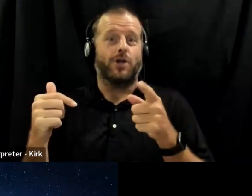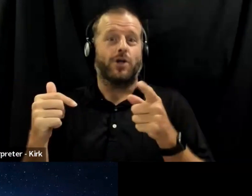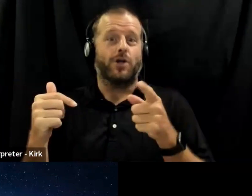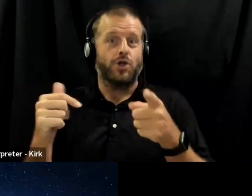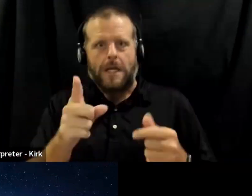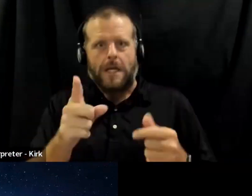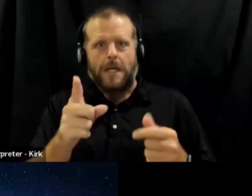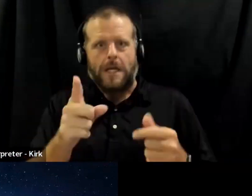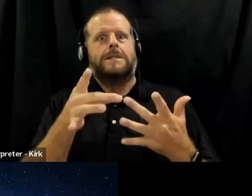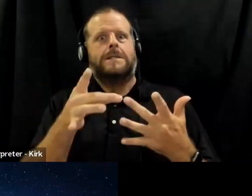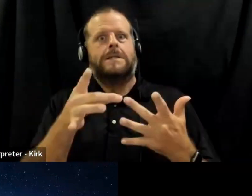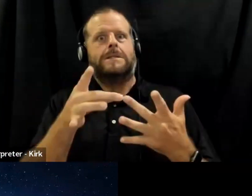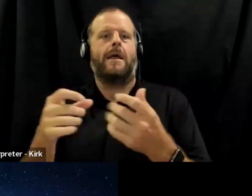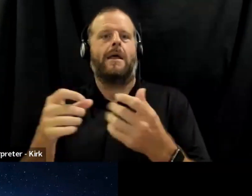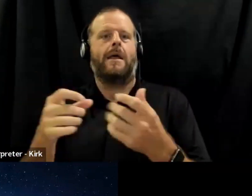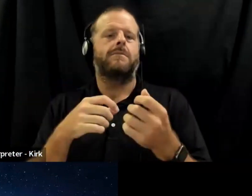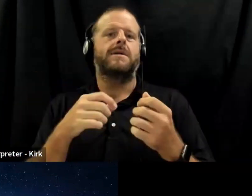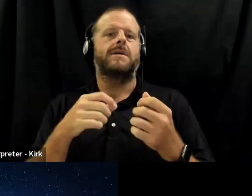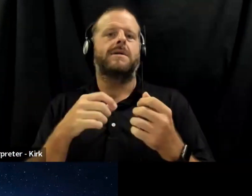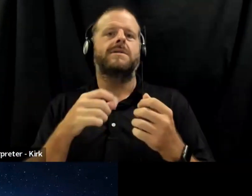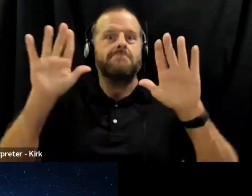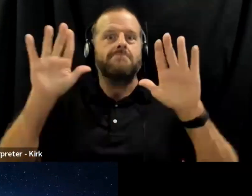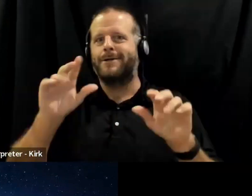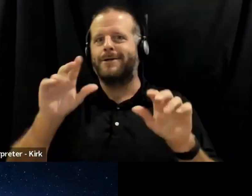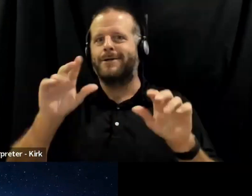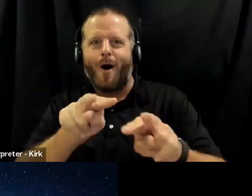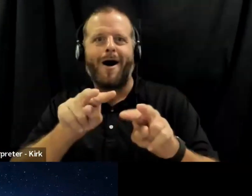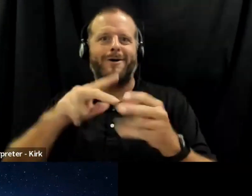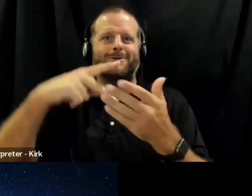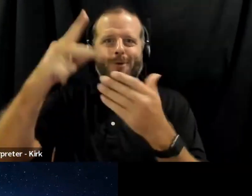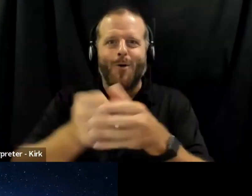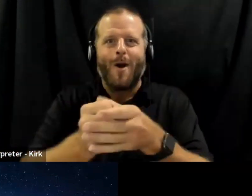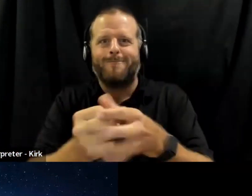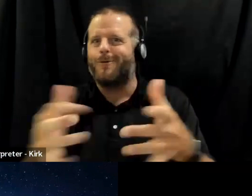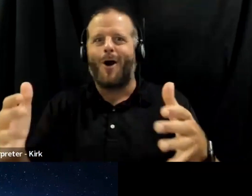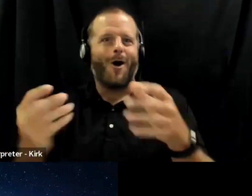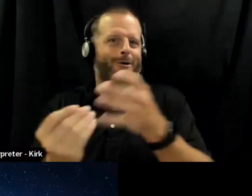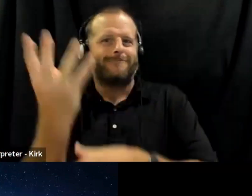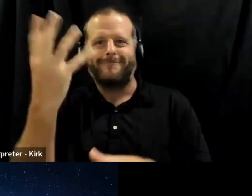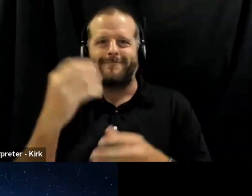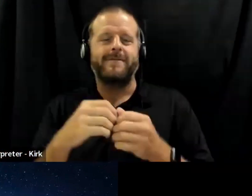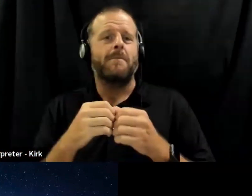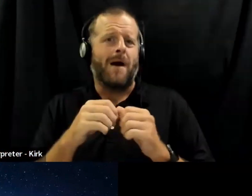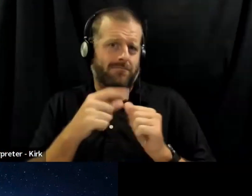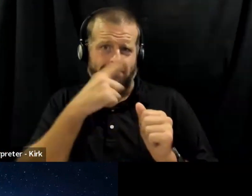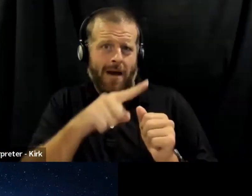been really amazing to watch those programs grow. But in particular, would you tell us a little bit about how the Dimensions